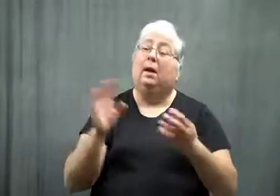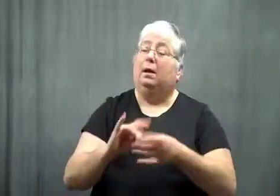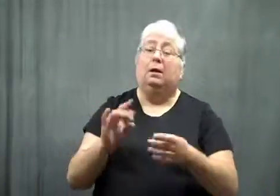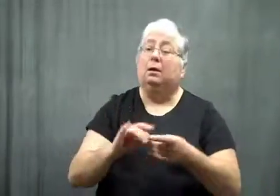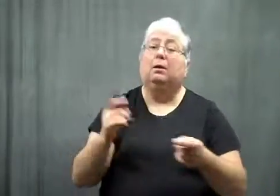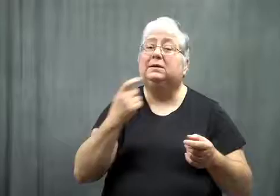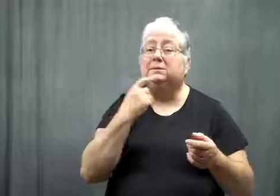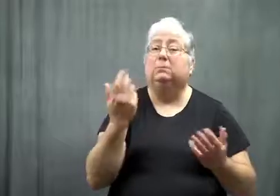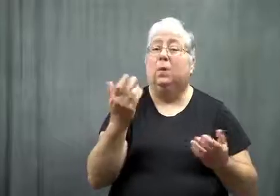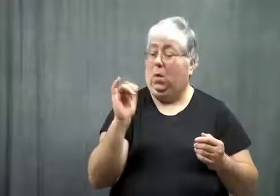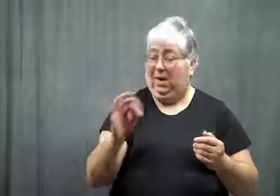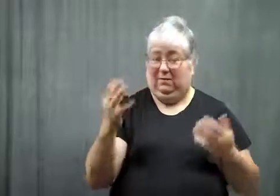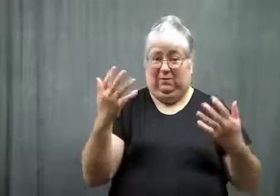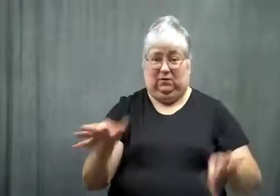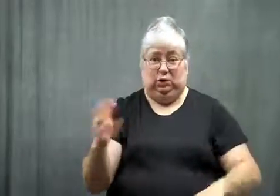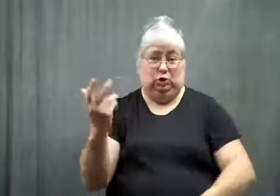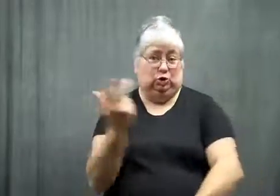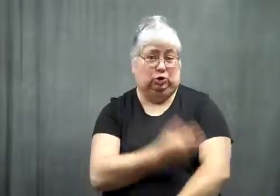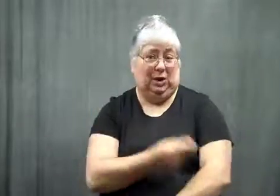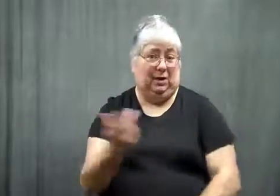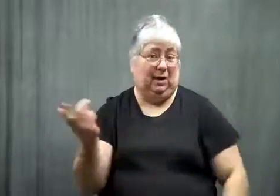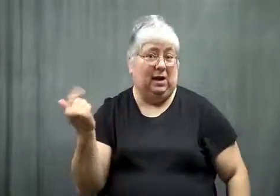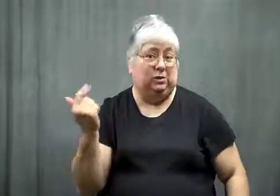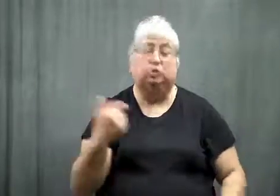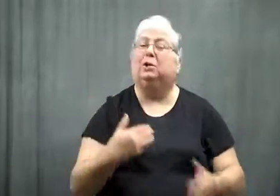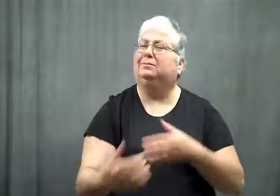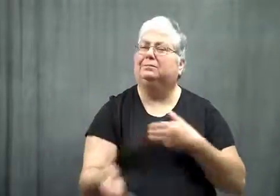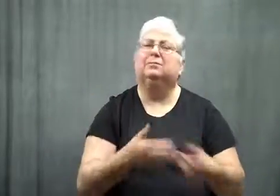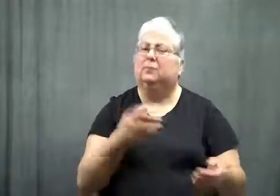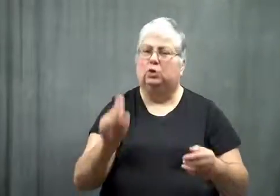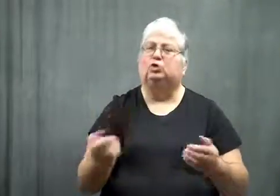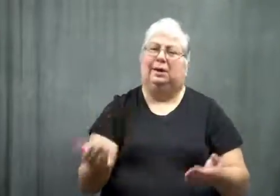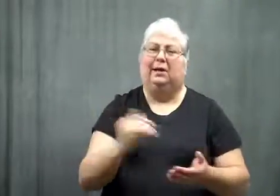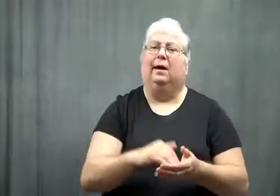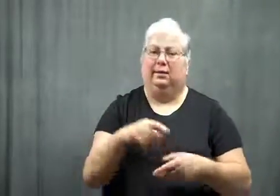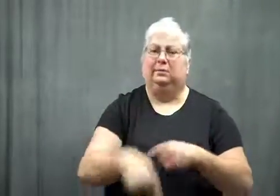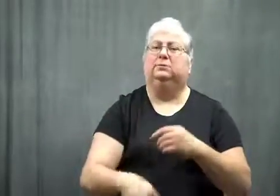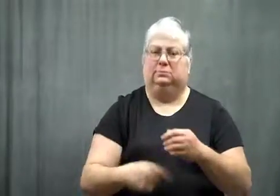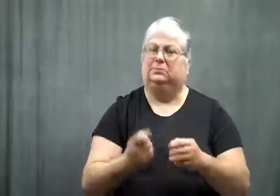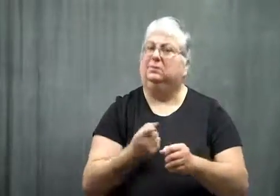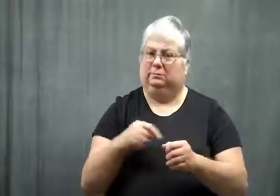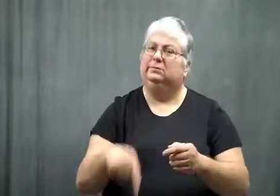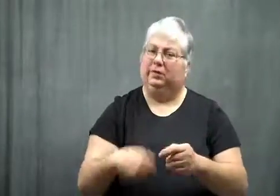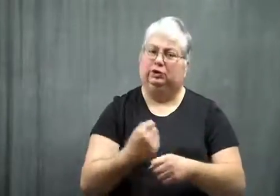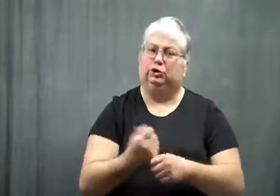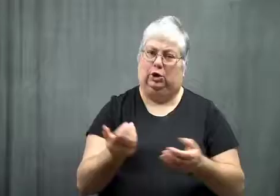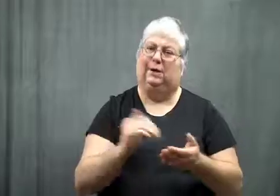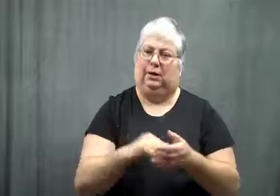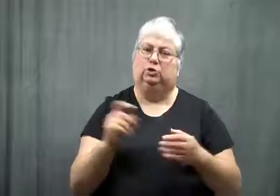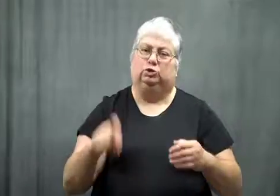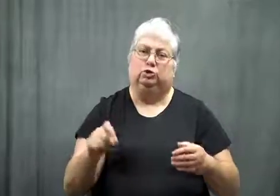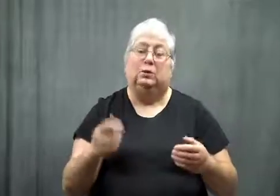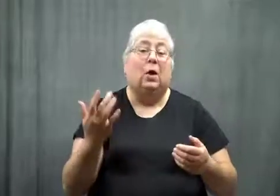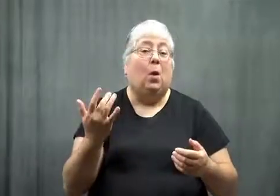It recommended getting the shot this year even if you already got one last year.